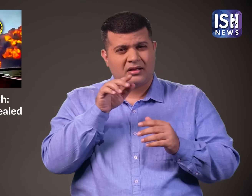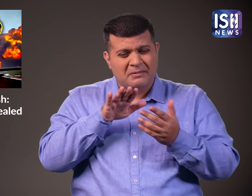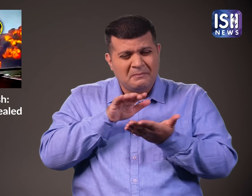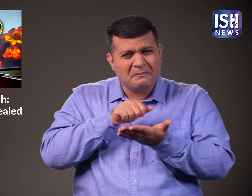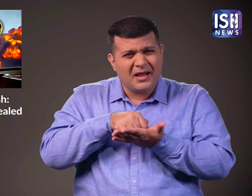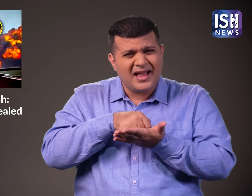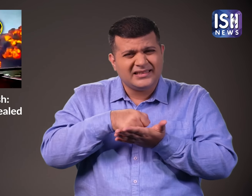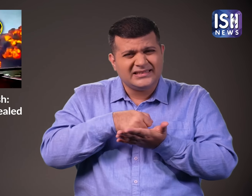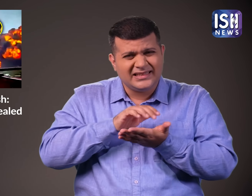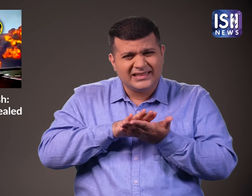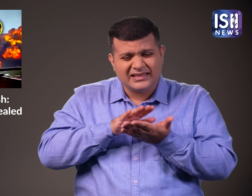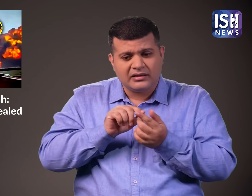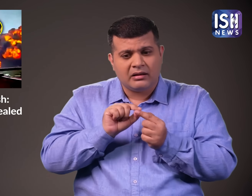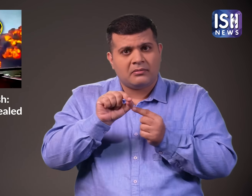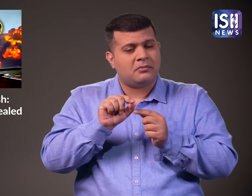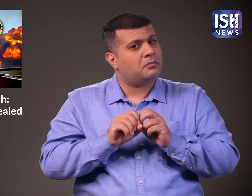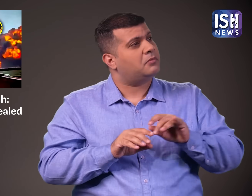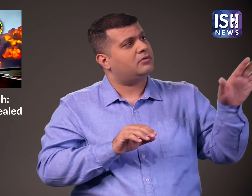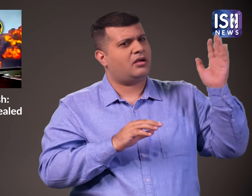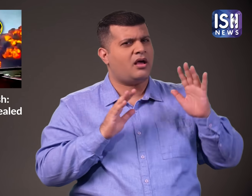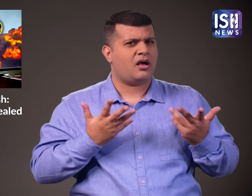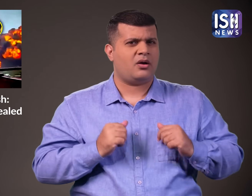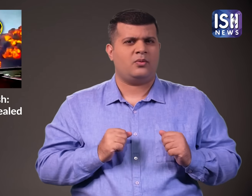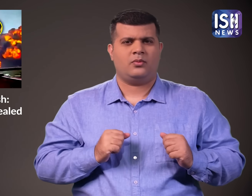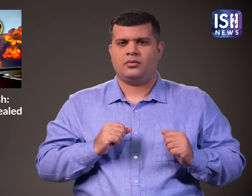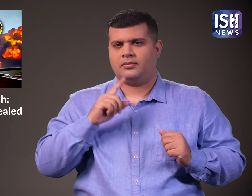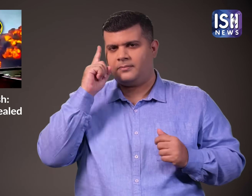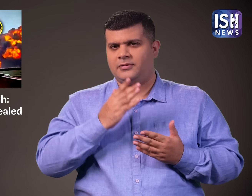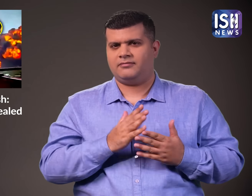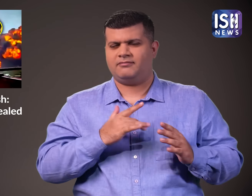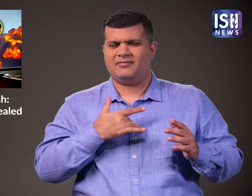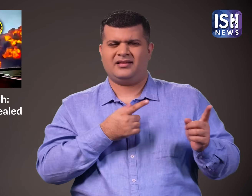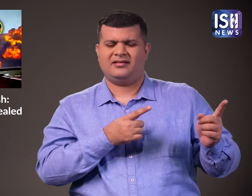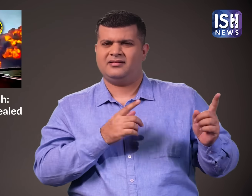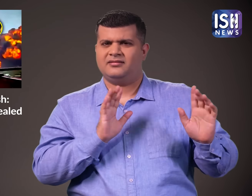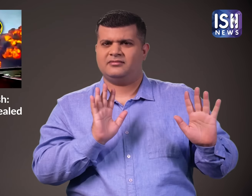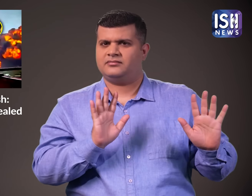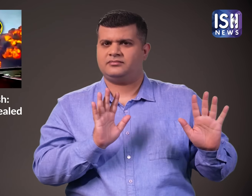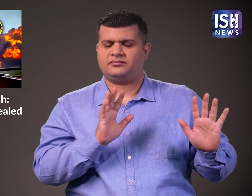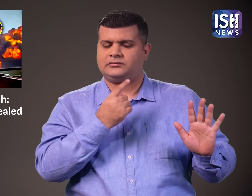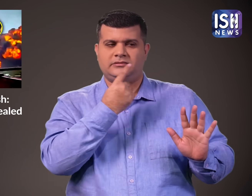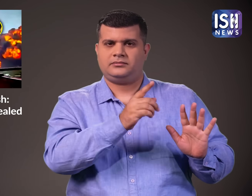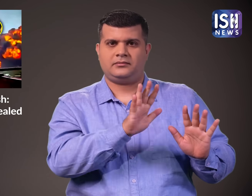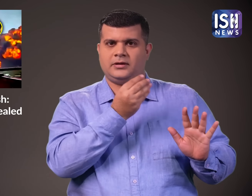Leaking this preliminary report creates public distrust.